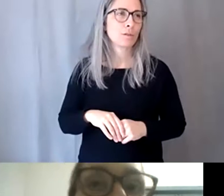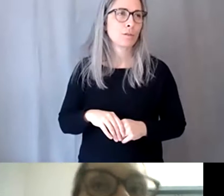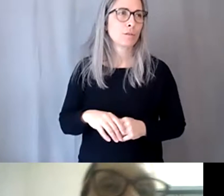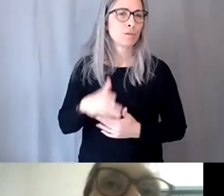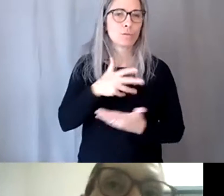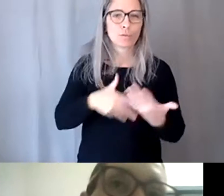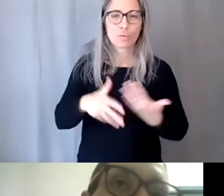and we are